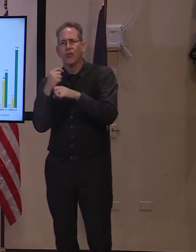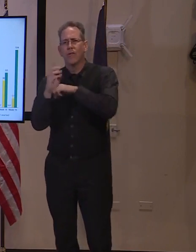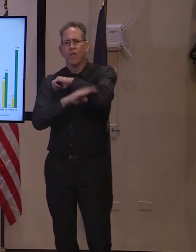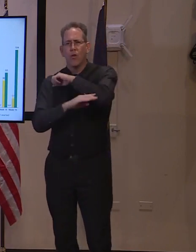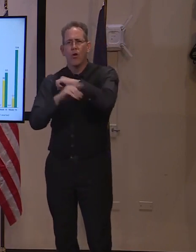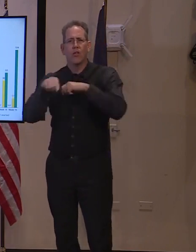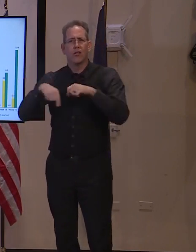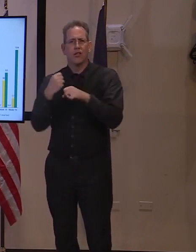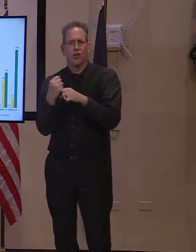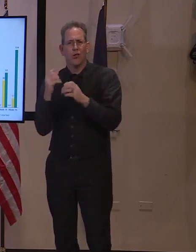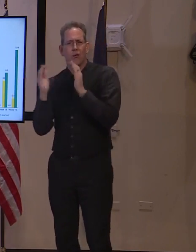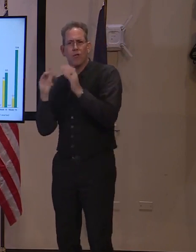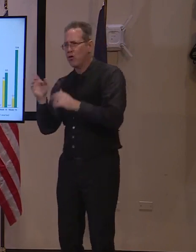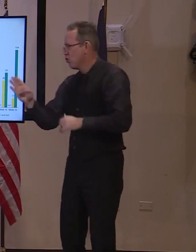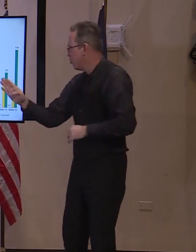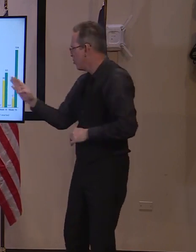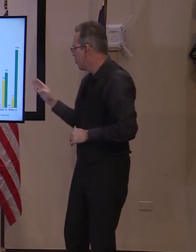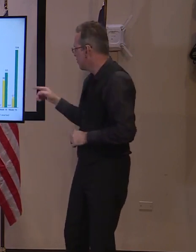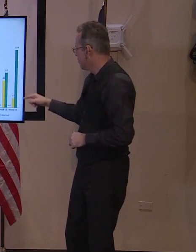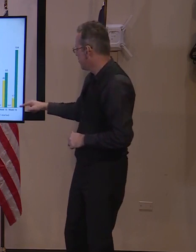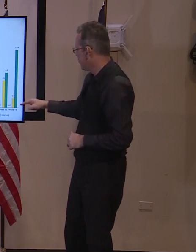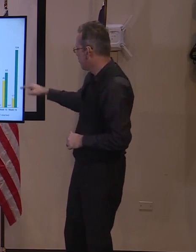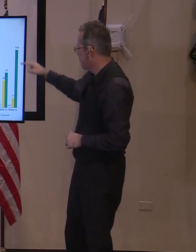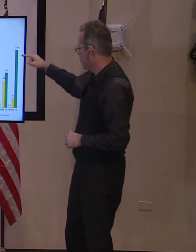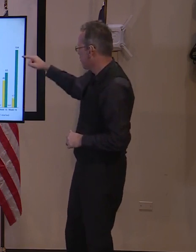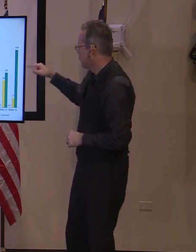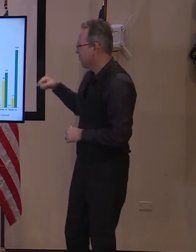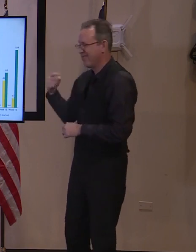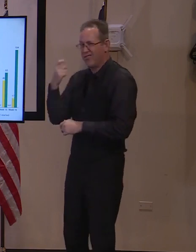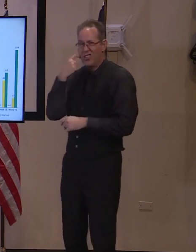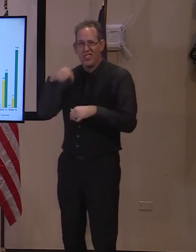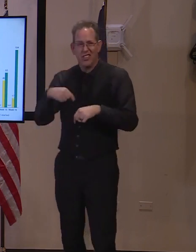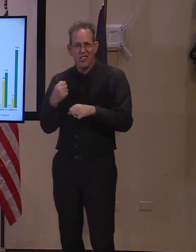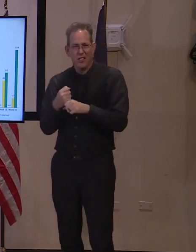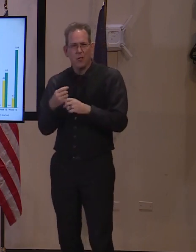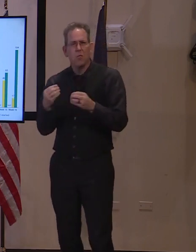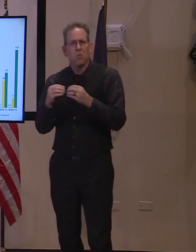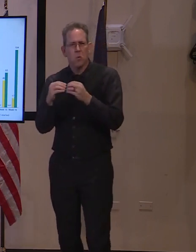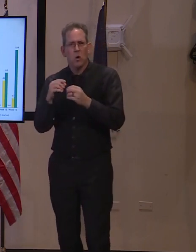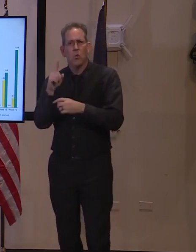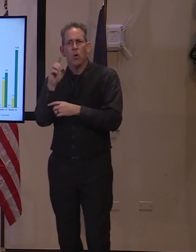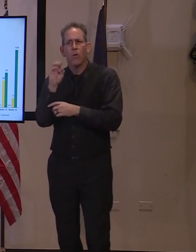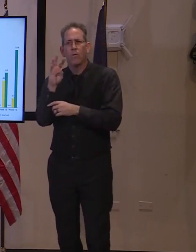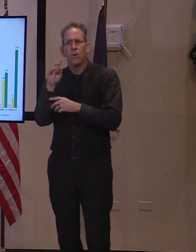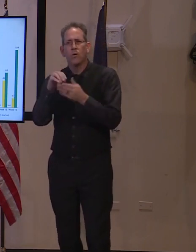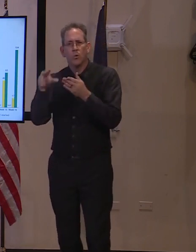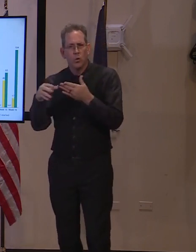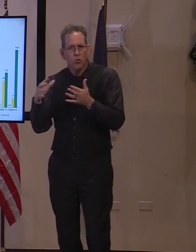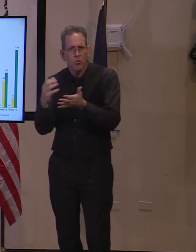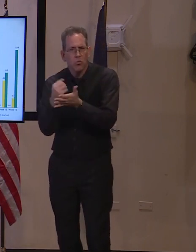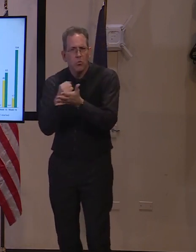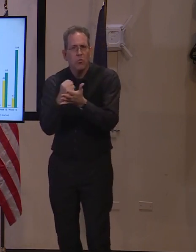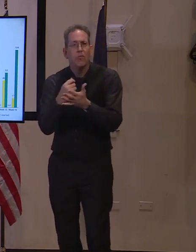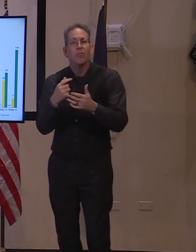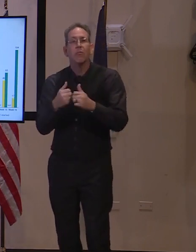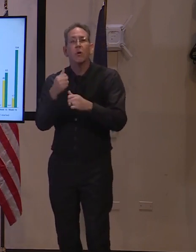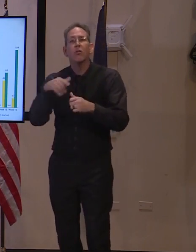semester. Many of those cases attributable to the outbreak that's been reported at Middlebury College else wise, the colleges and higher